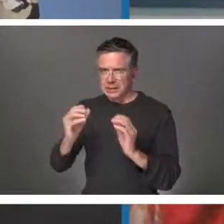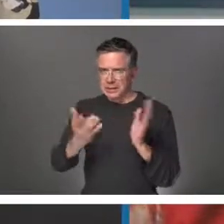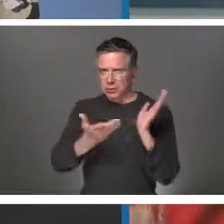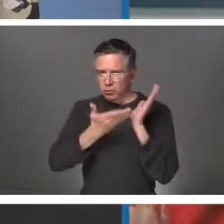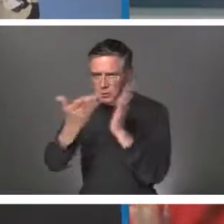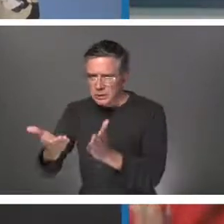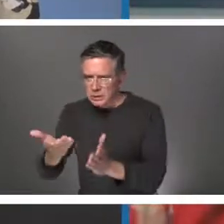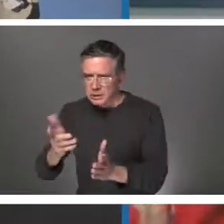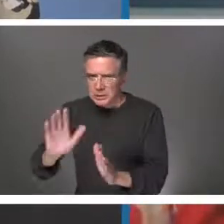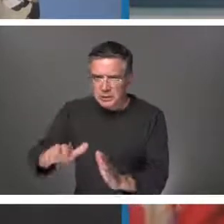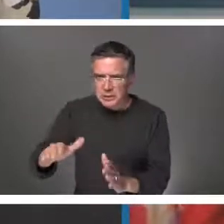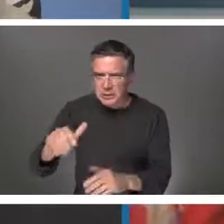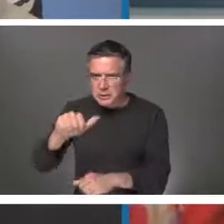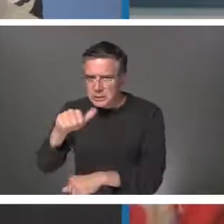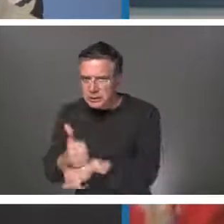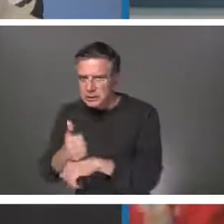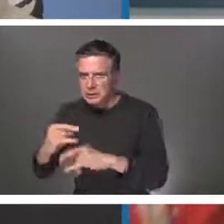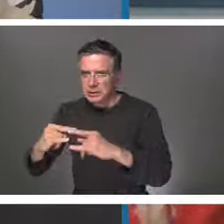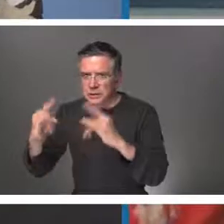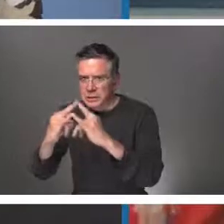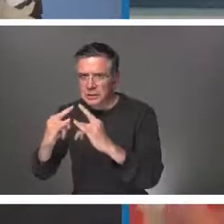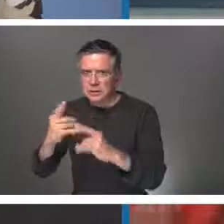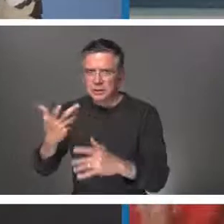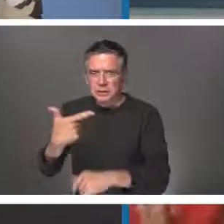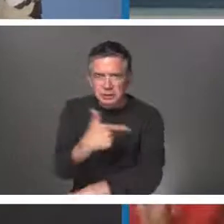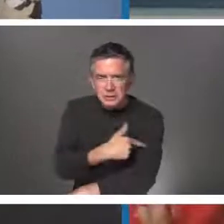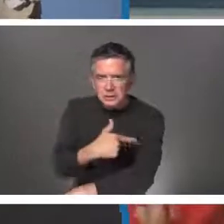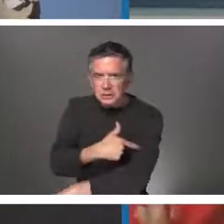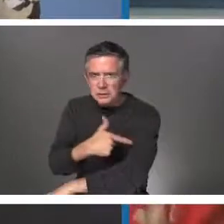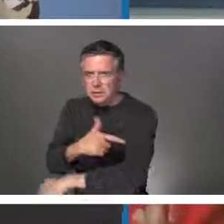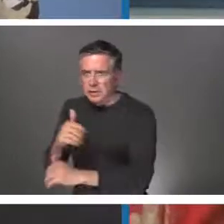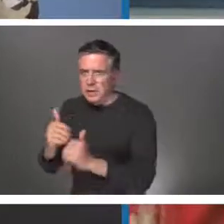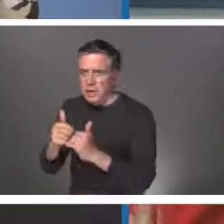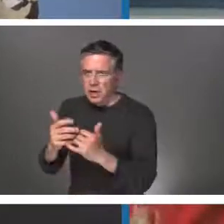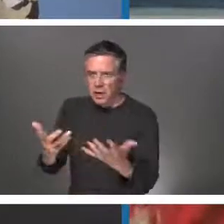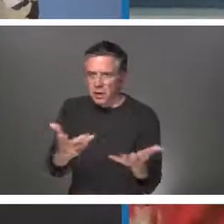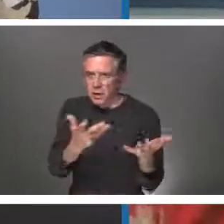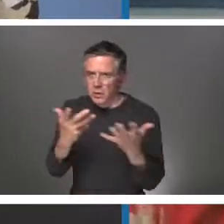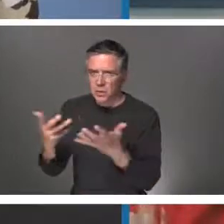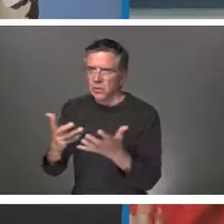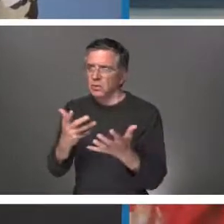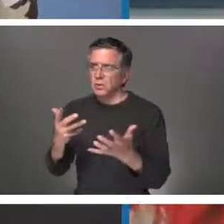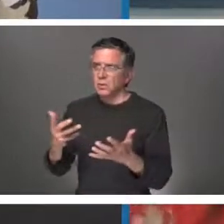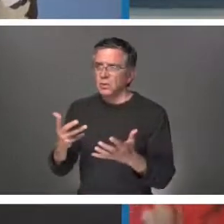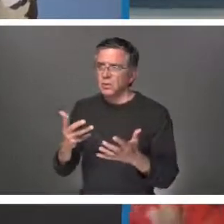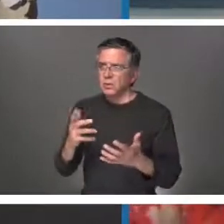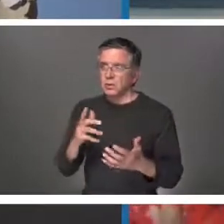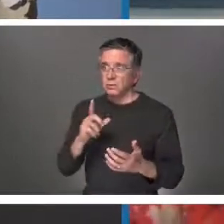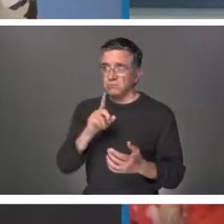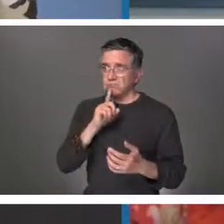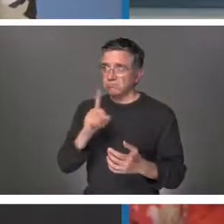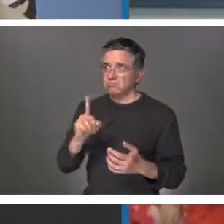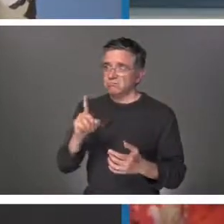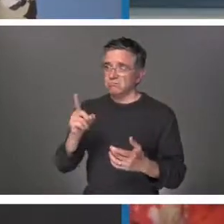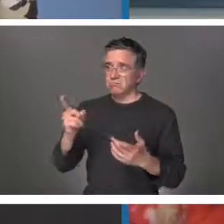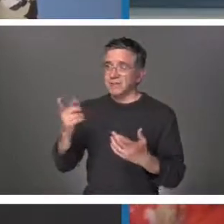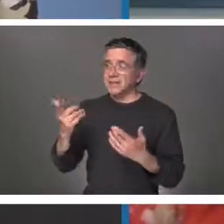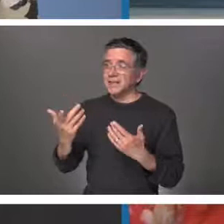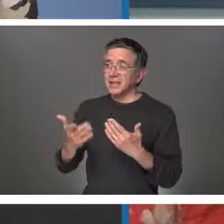how can we get the word out and make it the easiest possible choice to get that vaccine? Yeah, thanks.